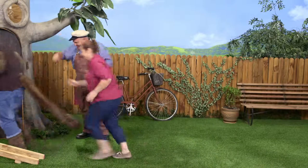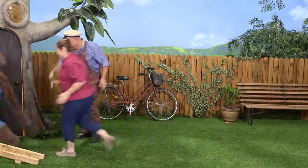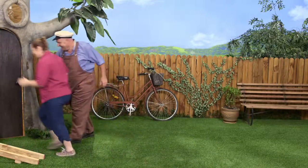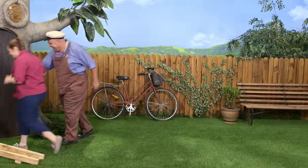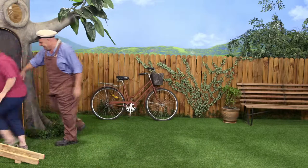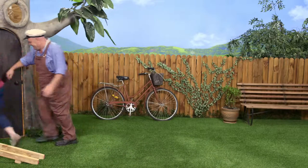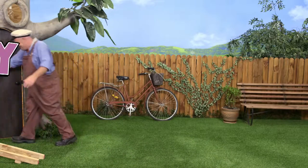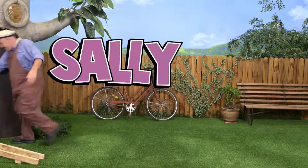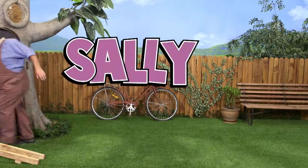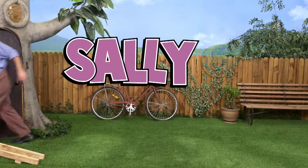Ho-ho!